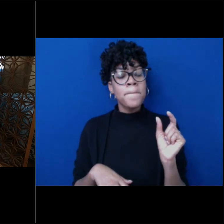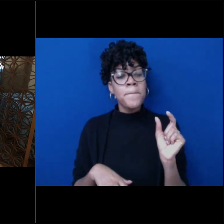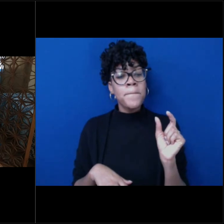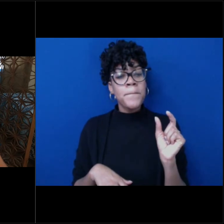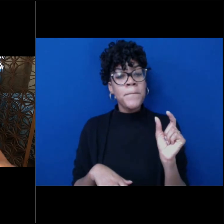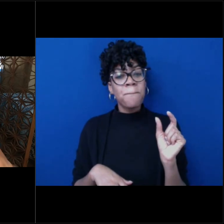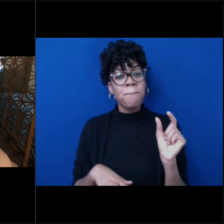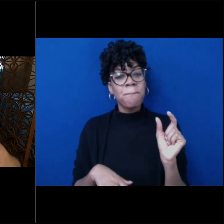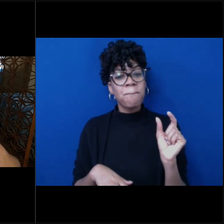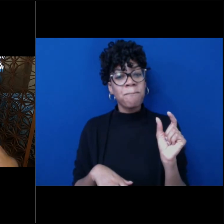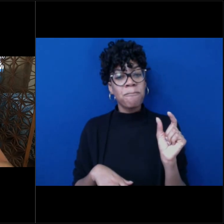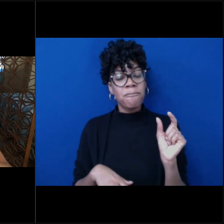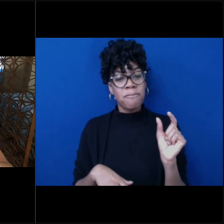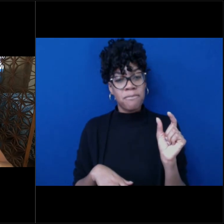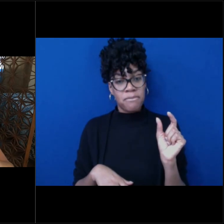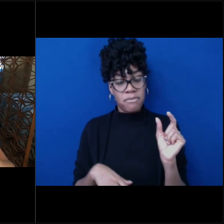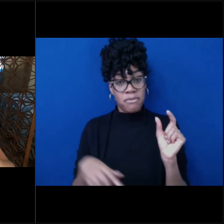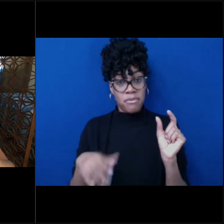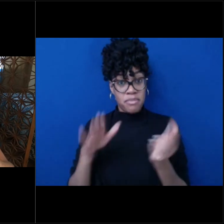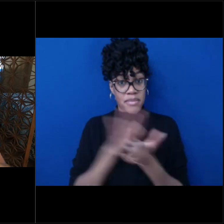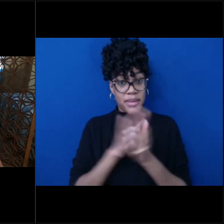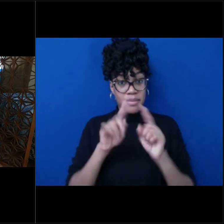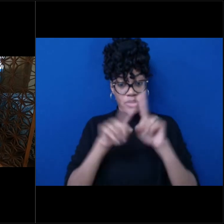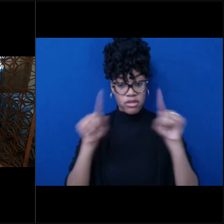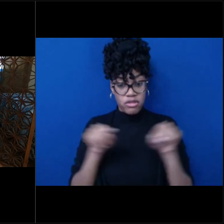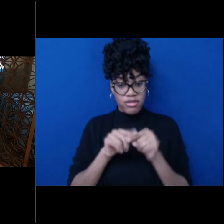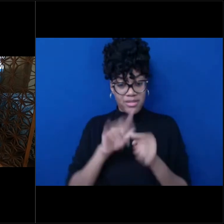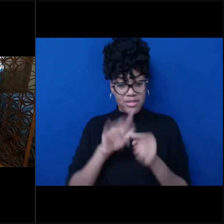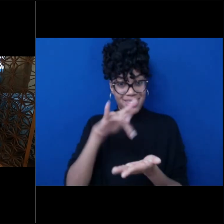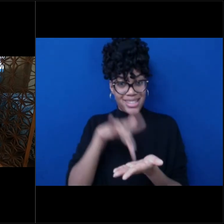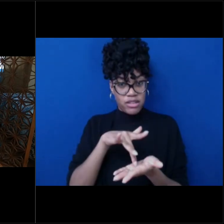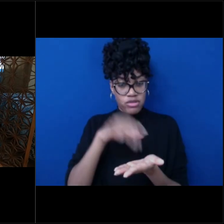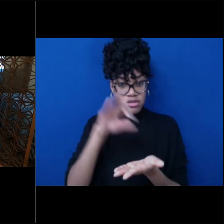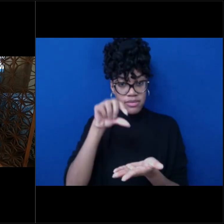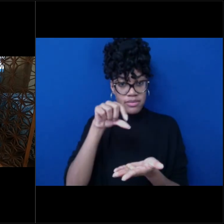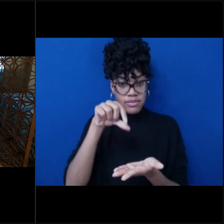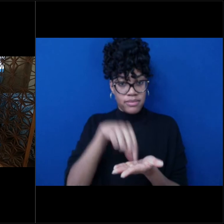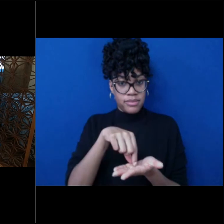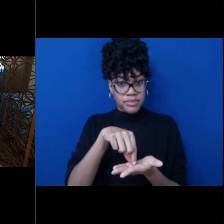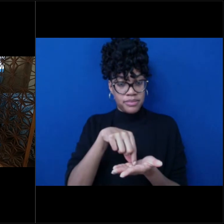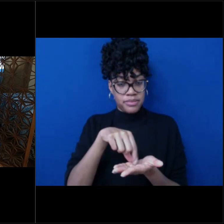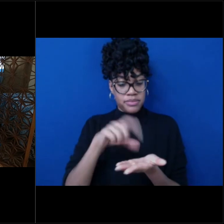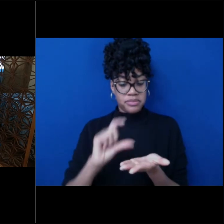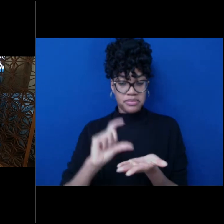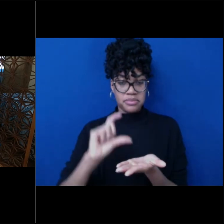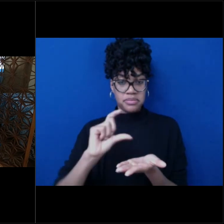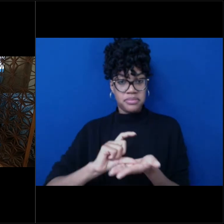in the center of your base. So remember our base?